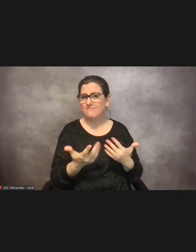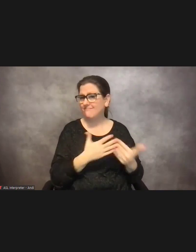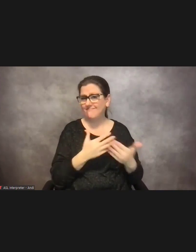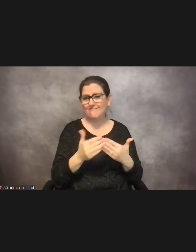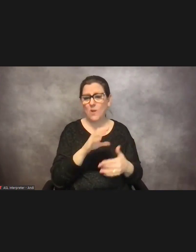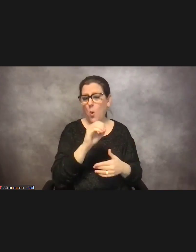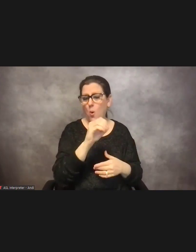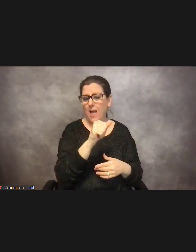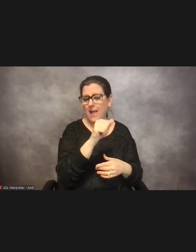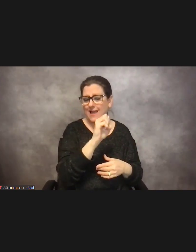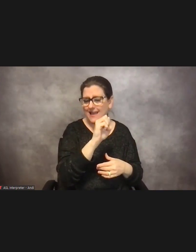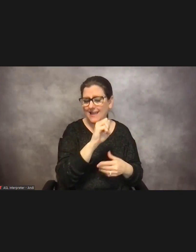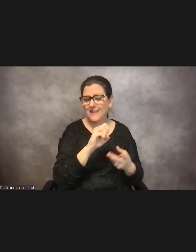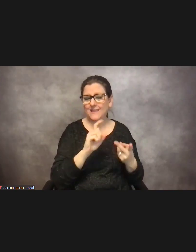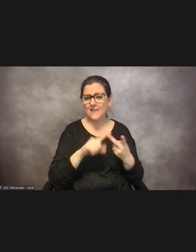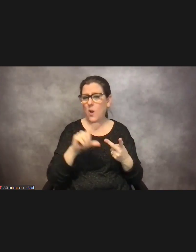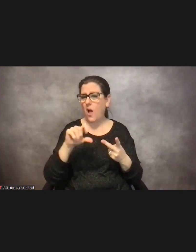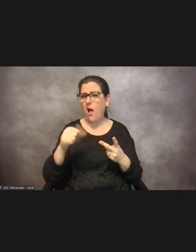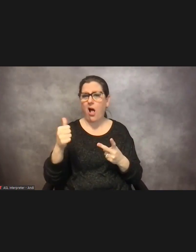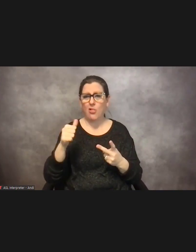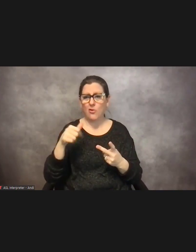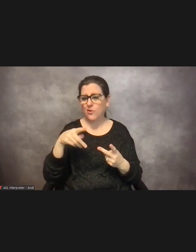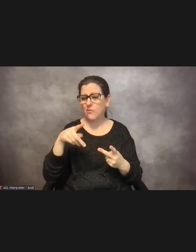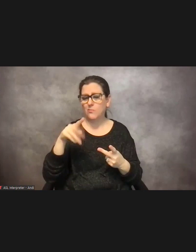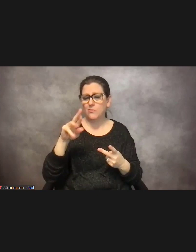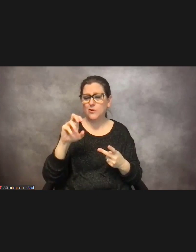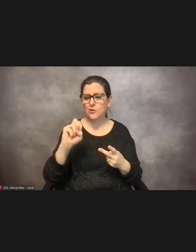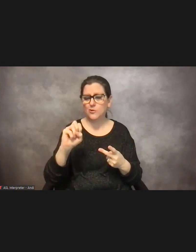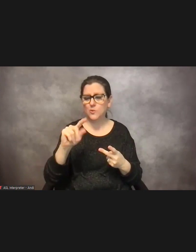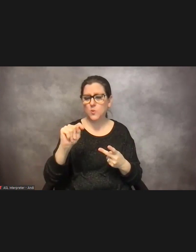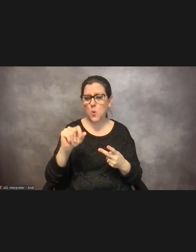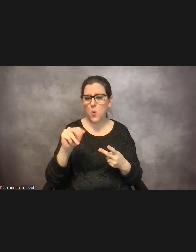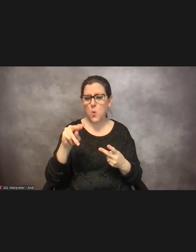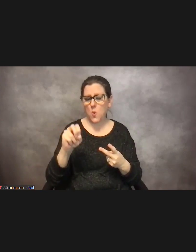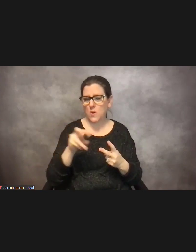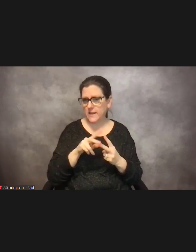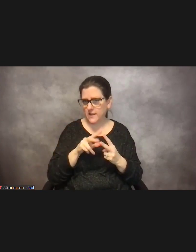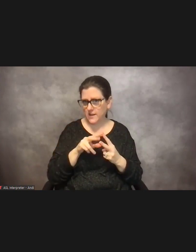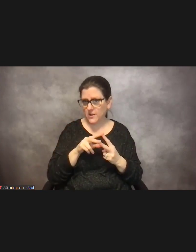you need training on OAE or the other method, pure tone audiometry.